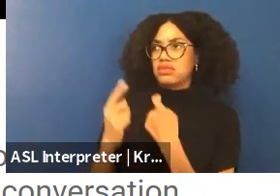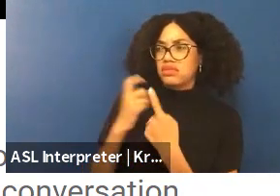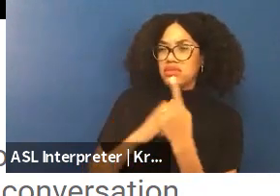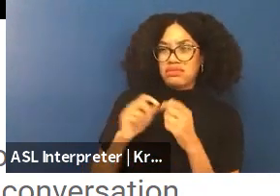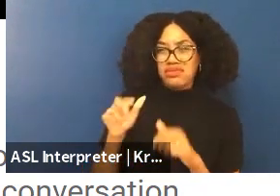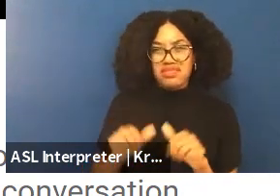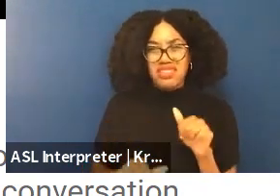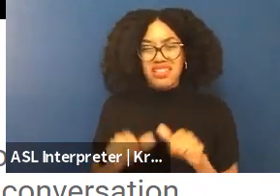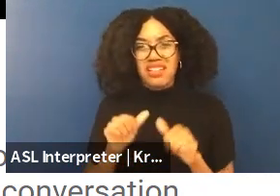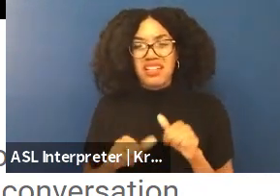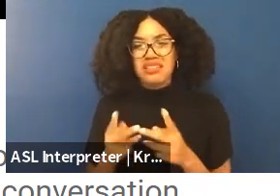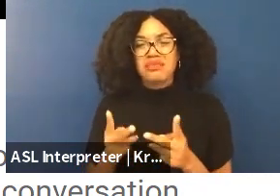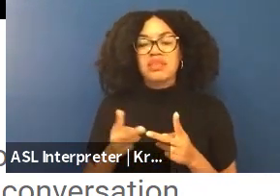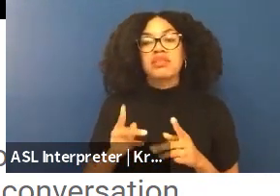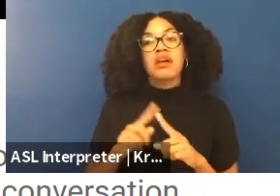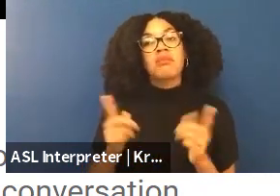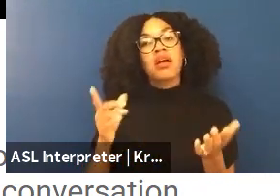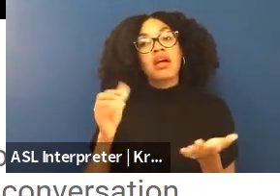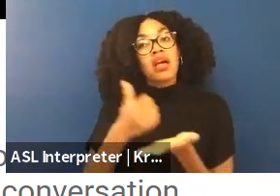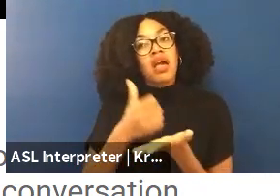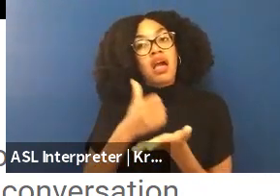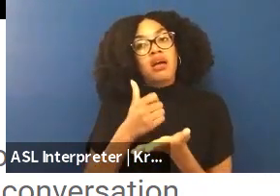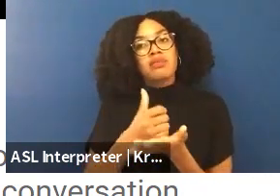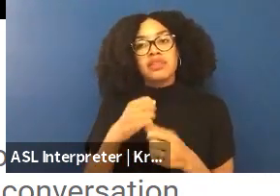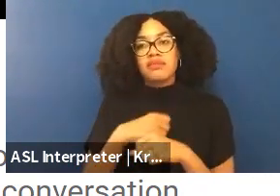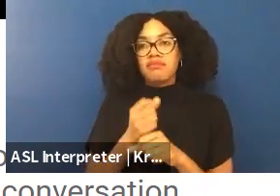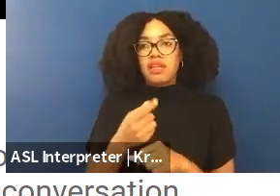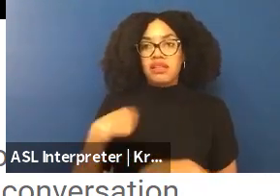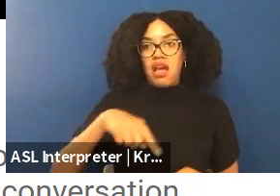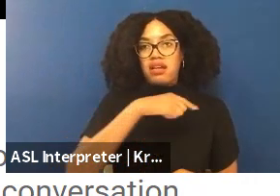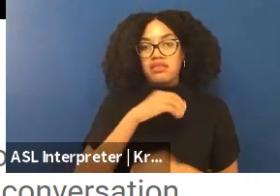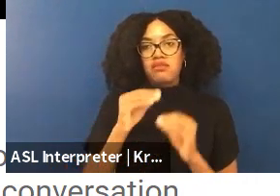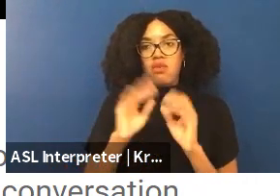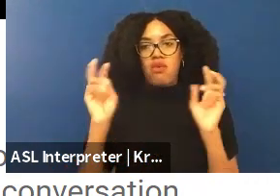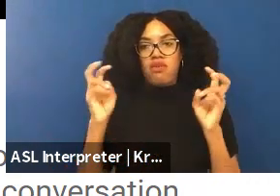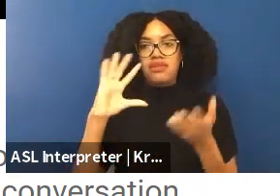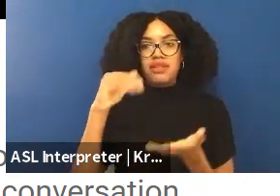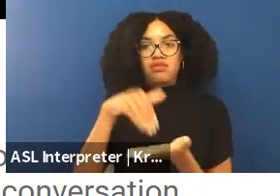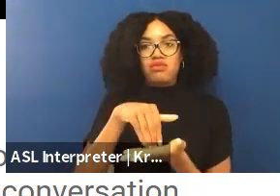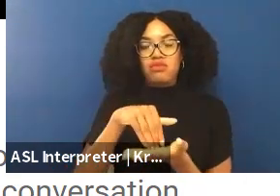but it actually does end up making us more central. One of our key goals for our center is